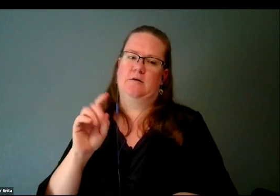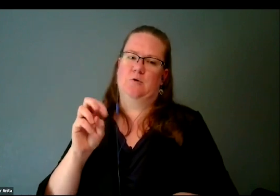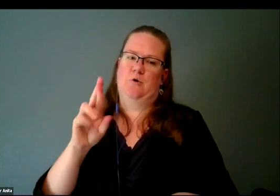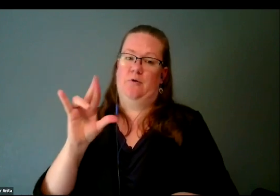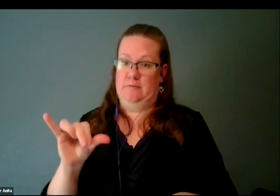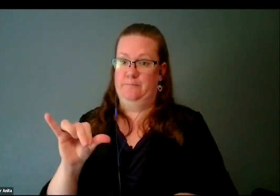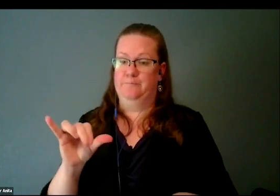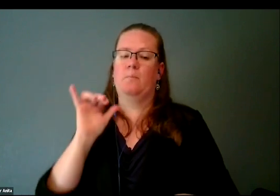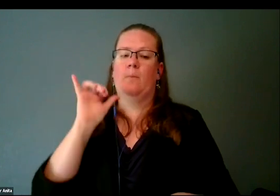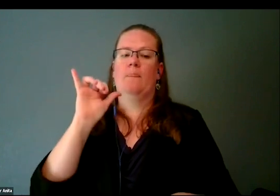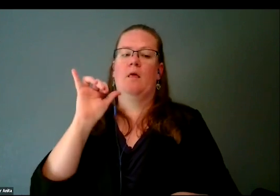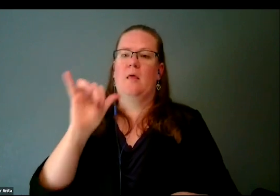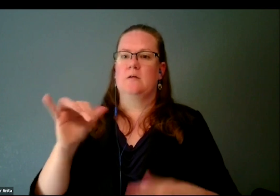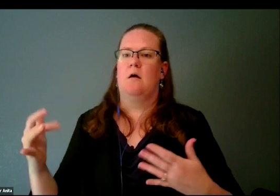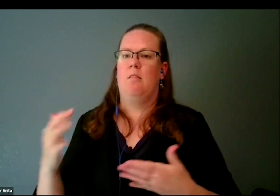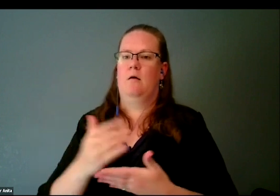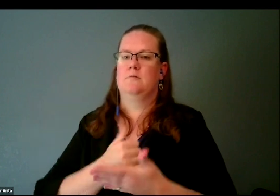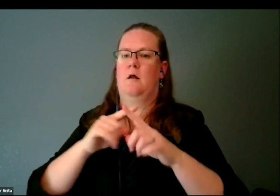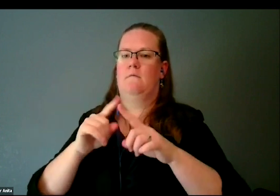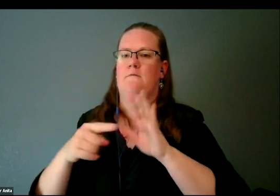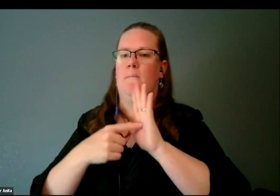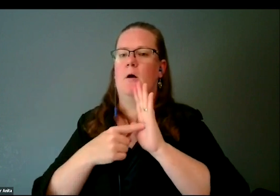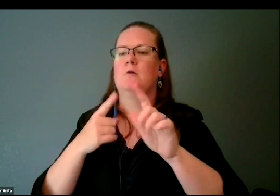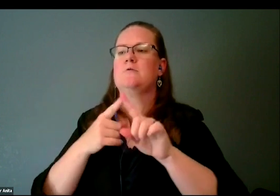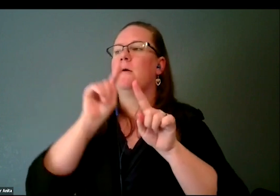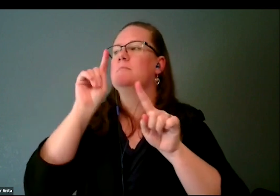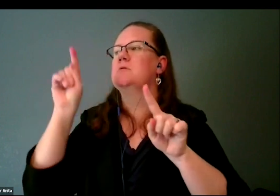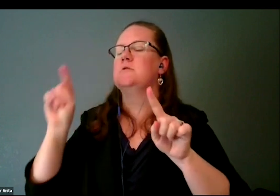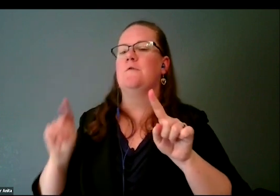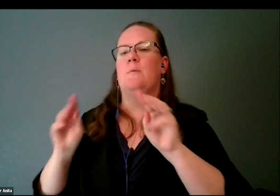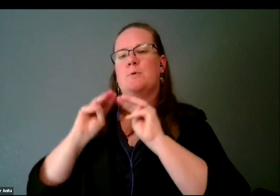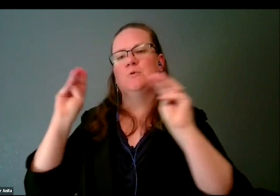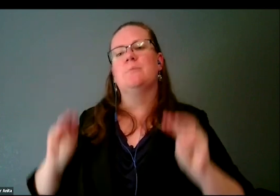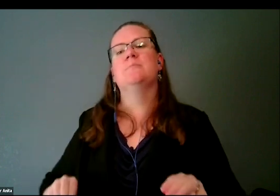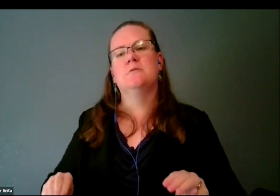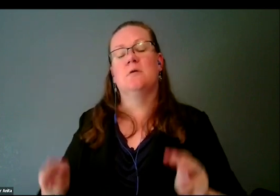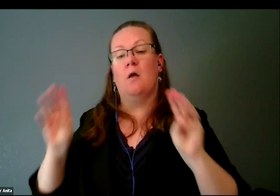It is a collection of models from museums around the world where the museums have done 3D scans,